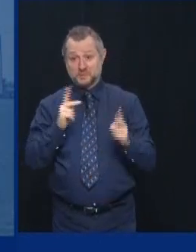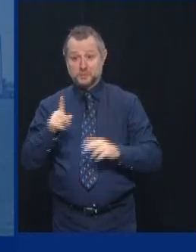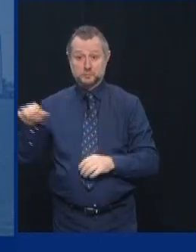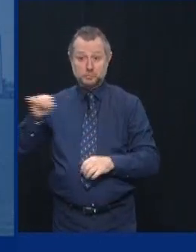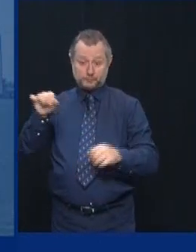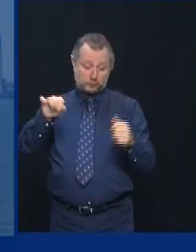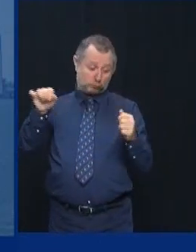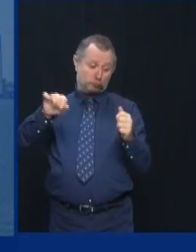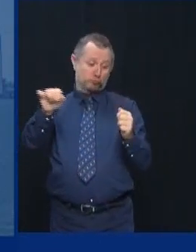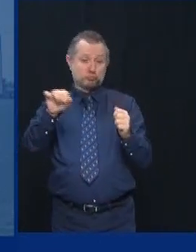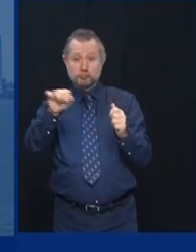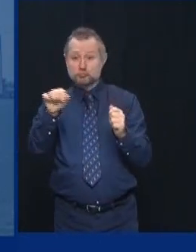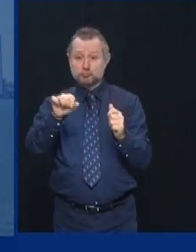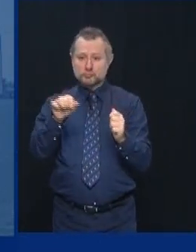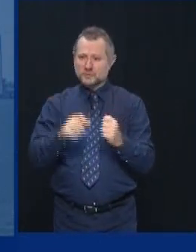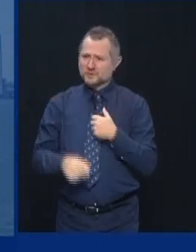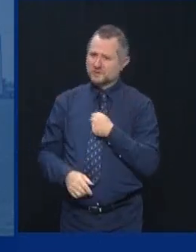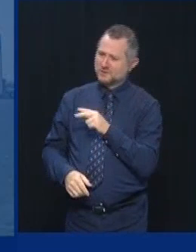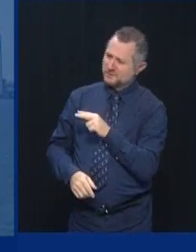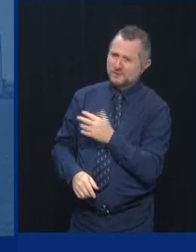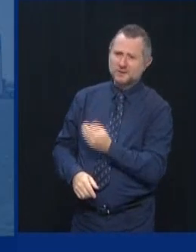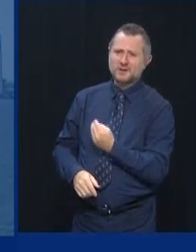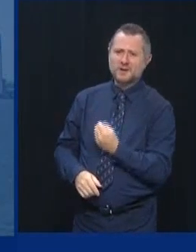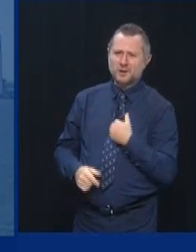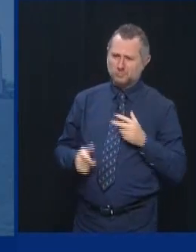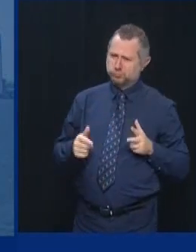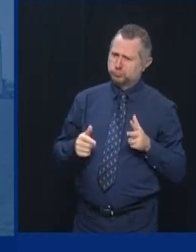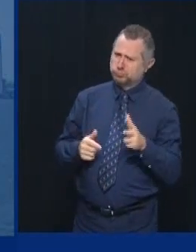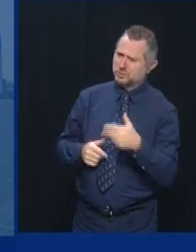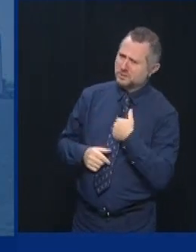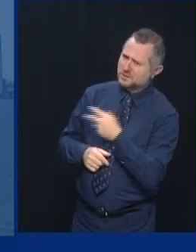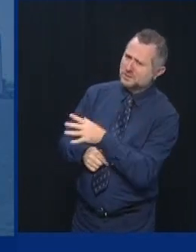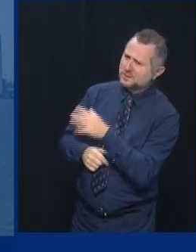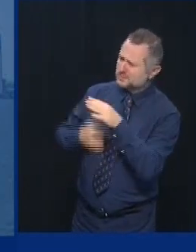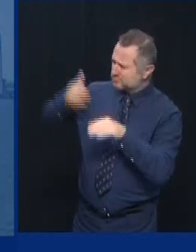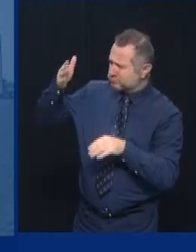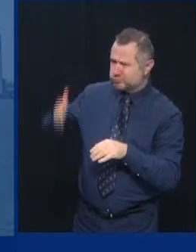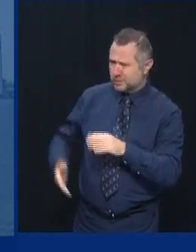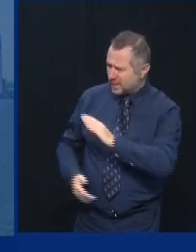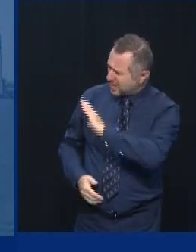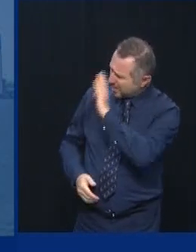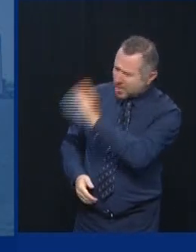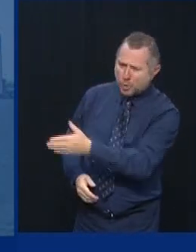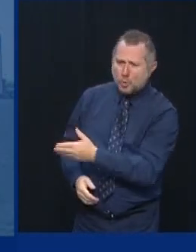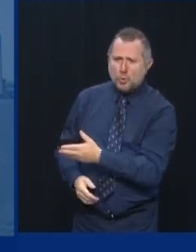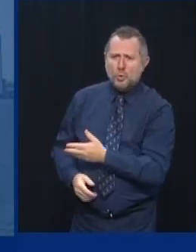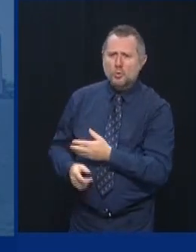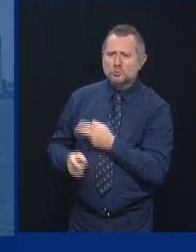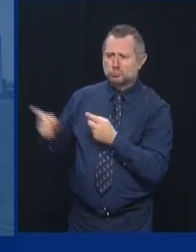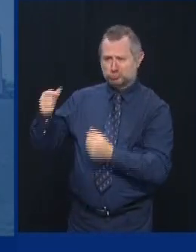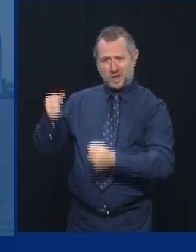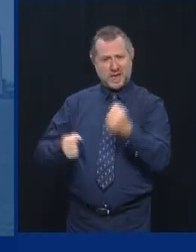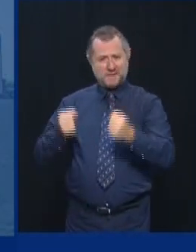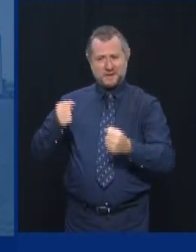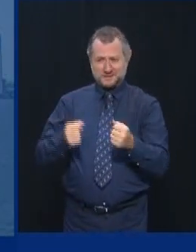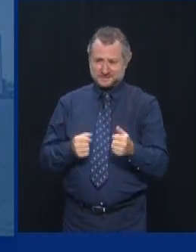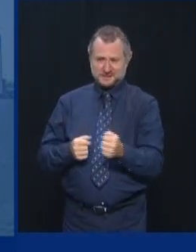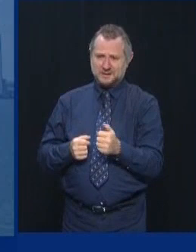ONLY AS GOOD AS YOU ENFORCE IT. I SAY TO PEOPLE WHEN I SEE THEM TEXTING AND DRIVING, I SAY TO